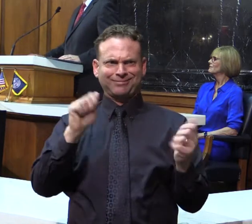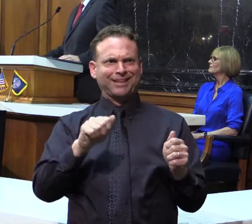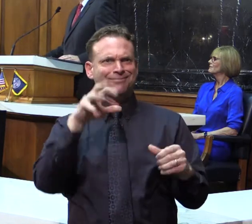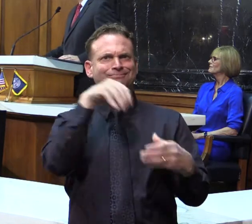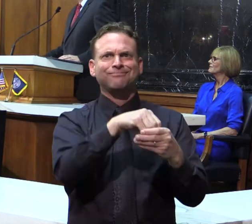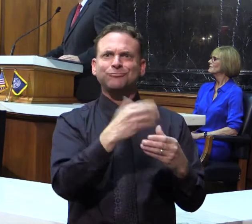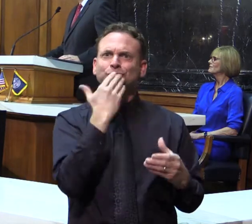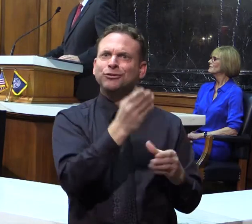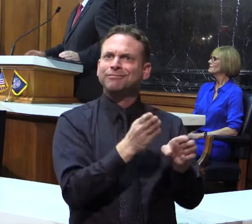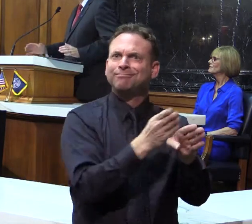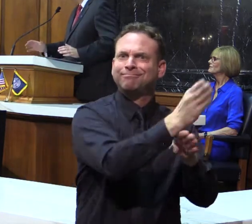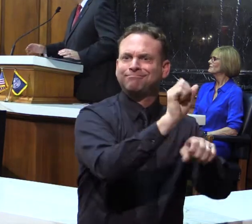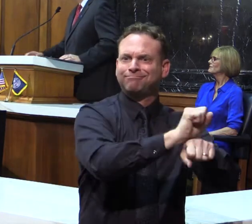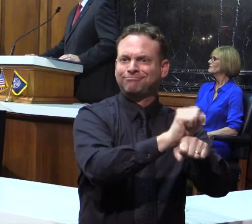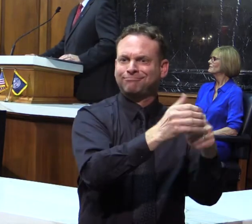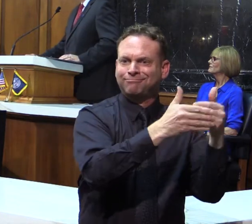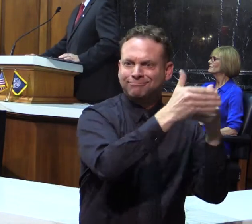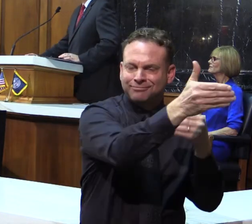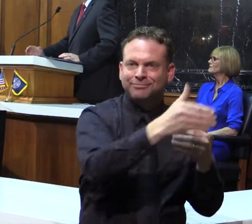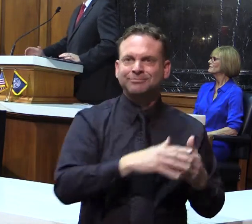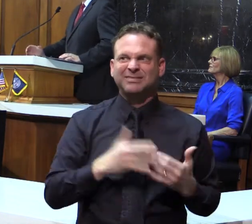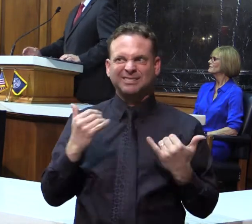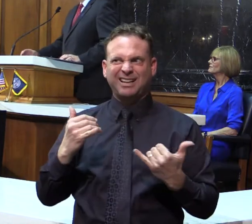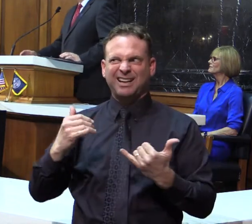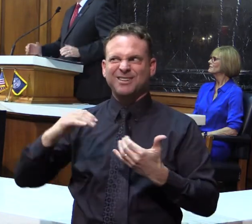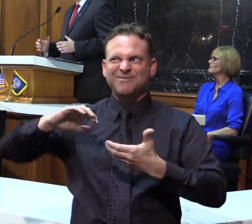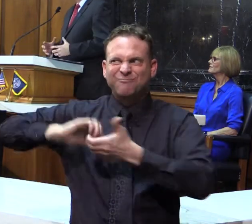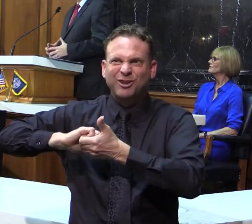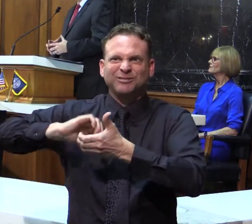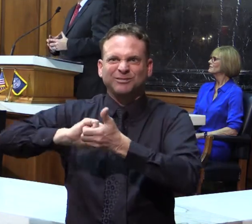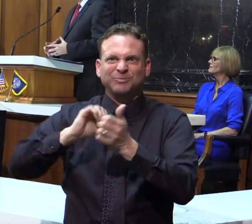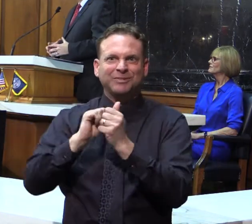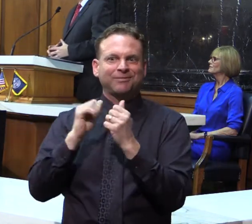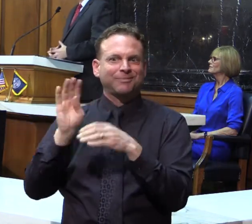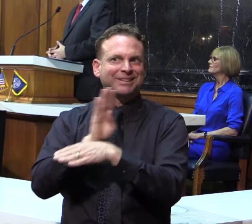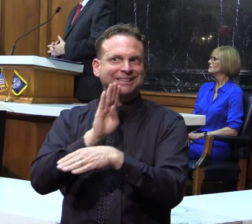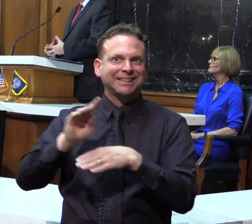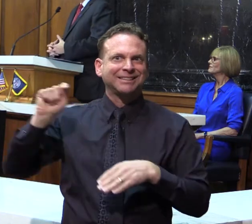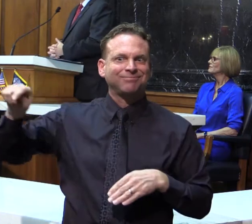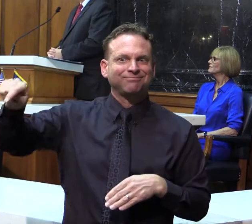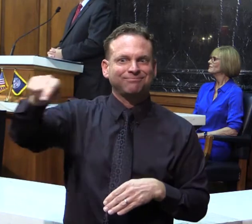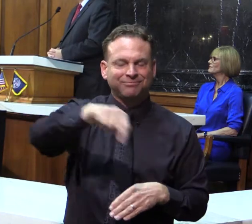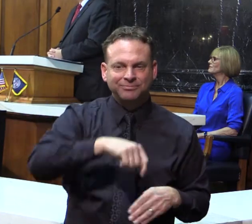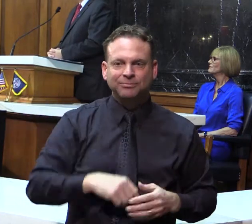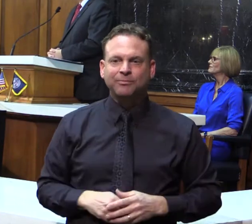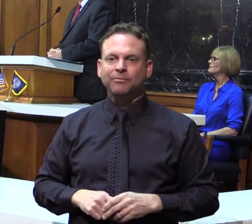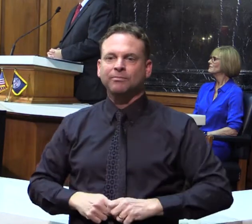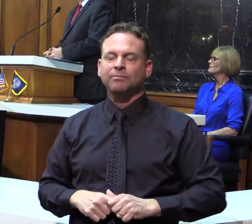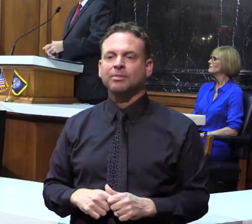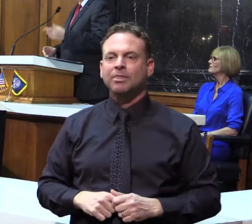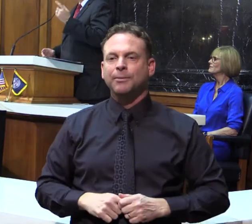Over the next year, we’ll use the newly-created Education to Career Pathways Cabinet – led